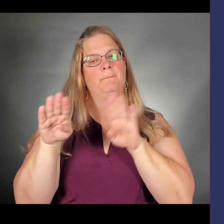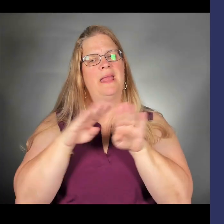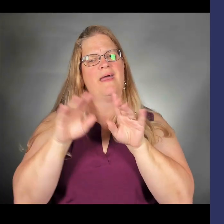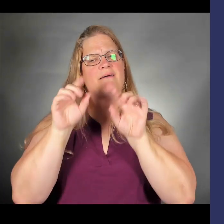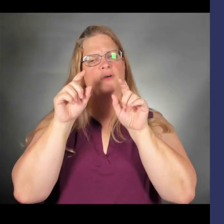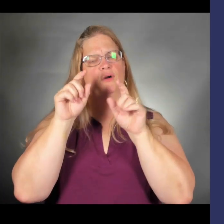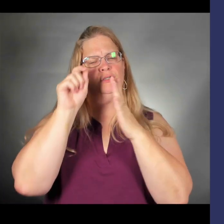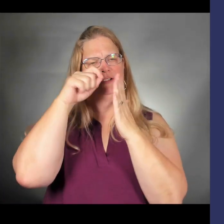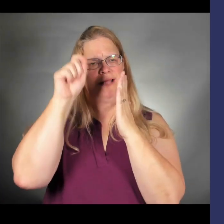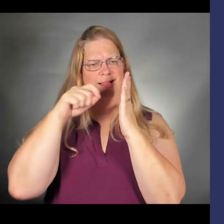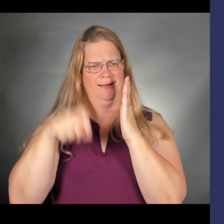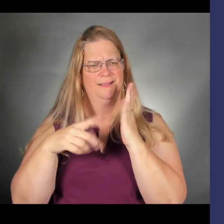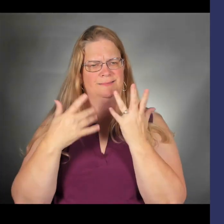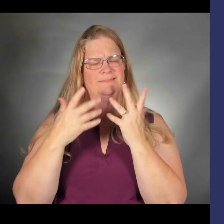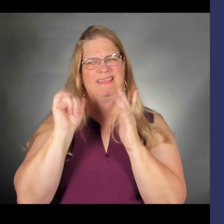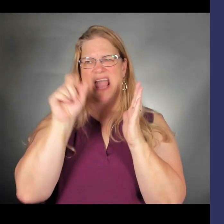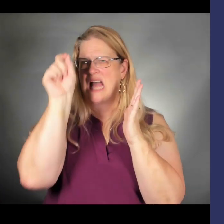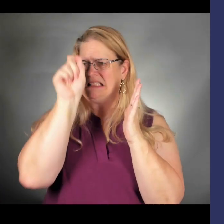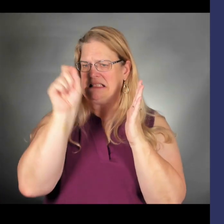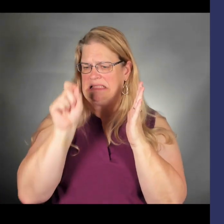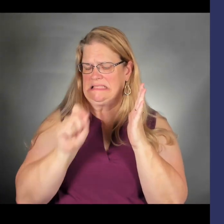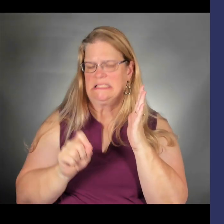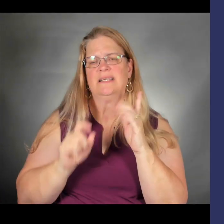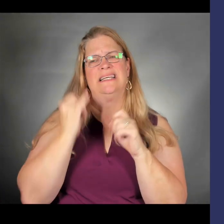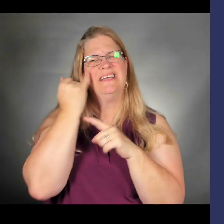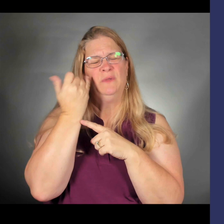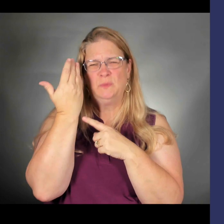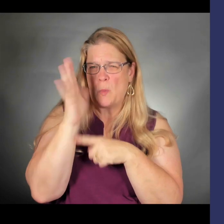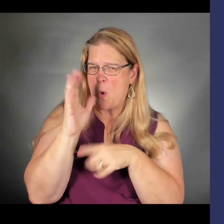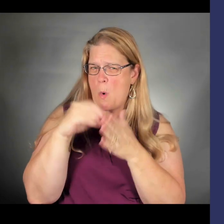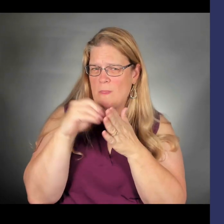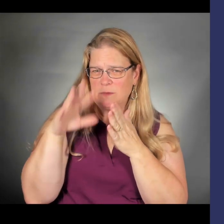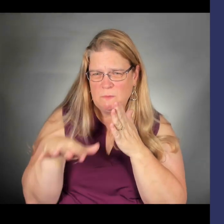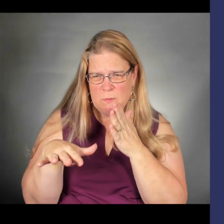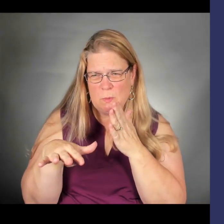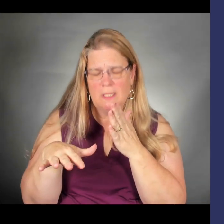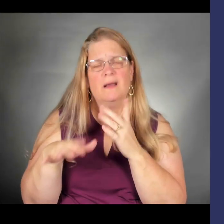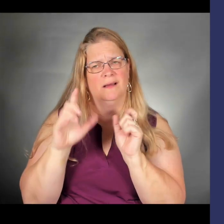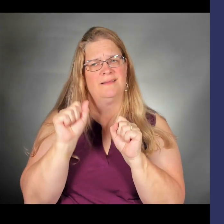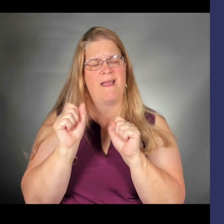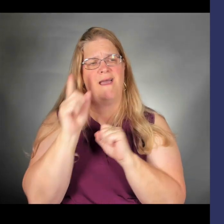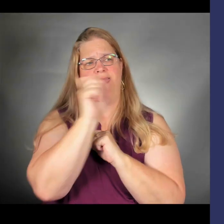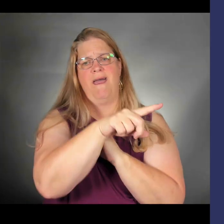In the second form, which is a Behavioral Checklist, you can circle through.